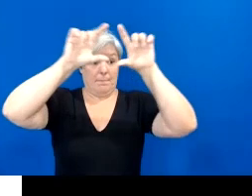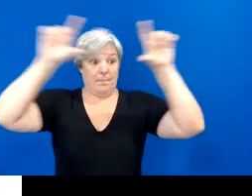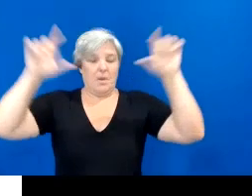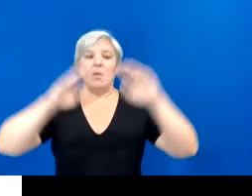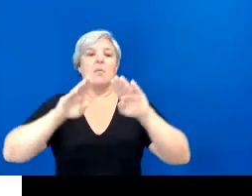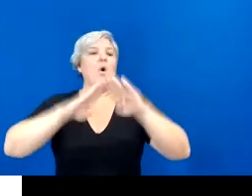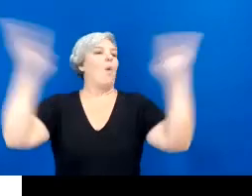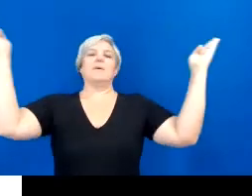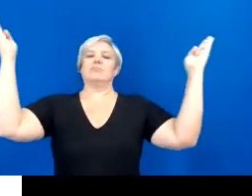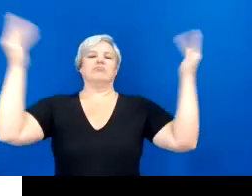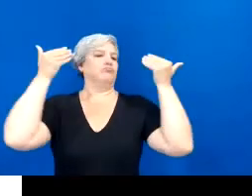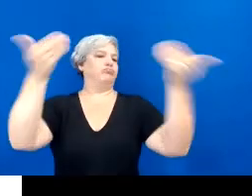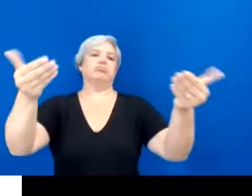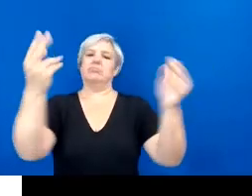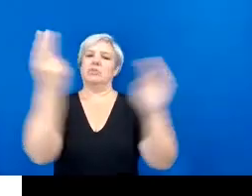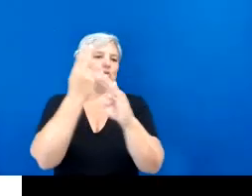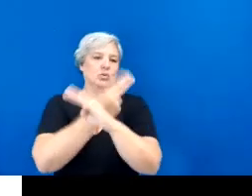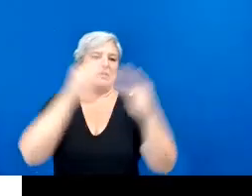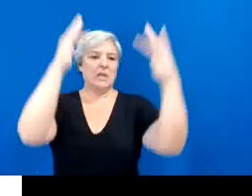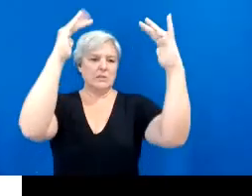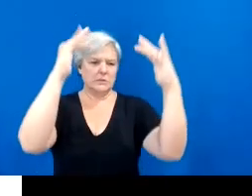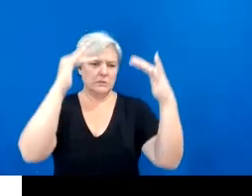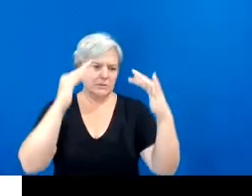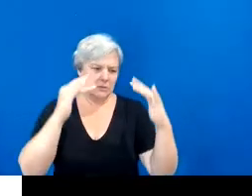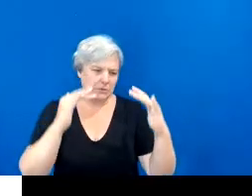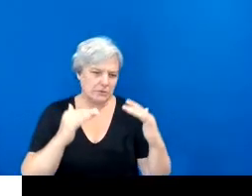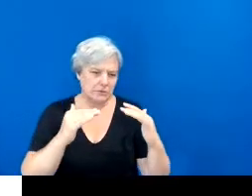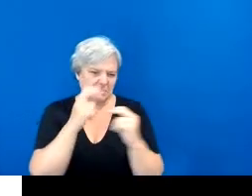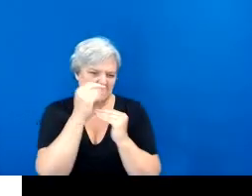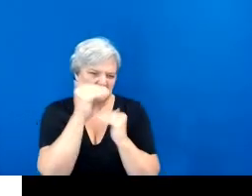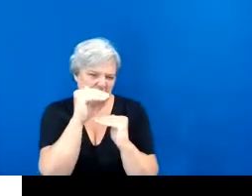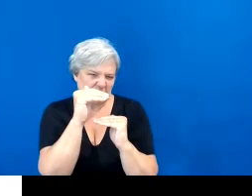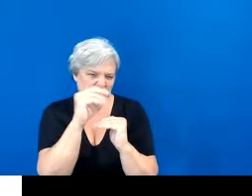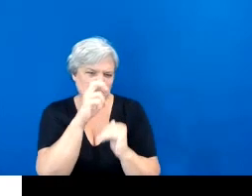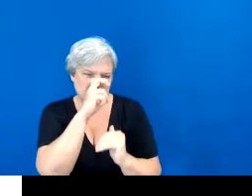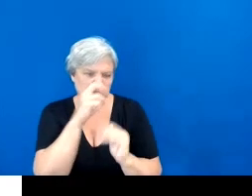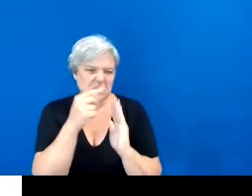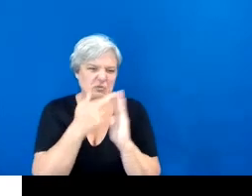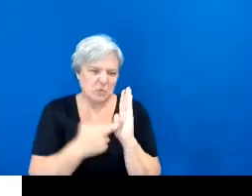And then they go all the way down to being less open.